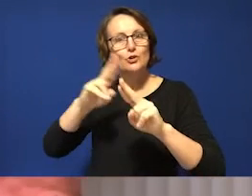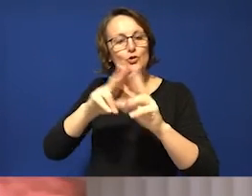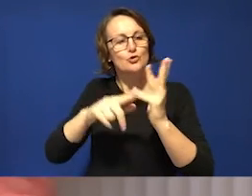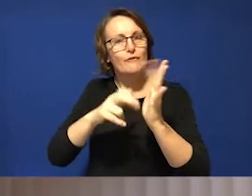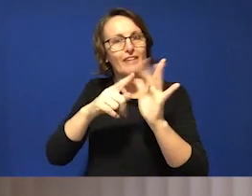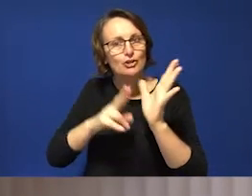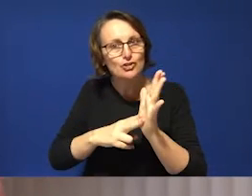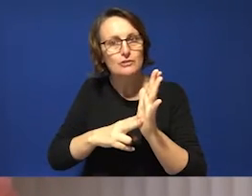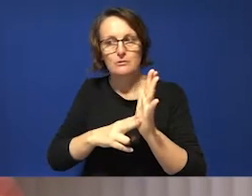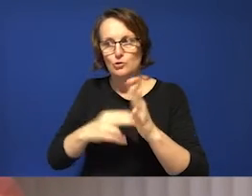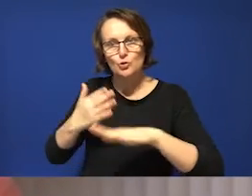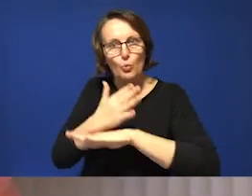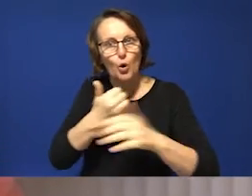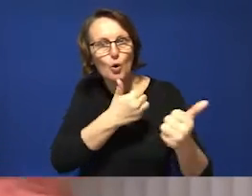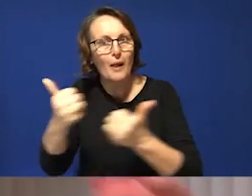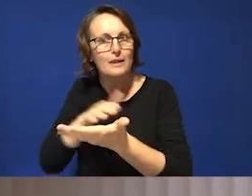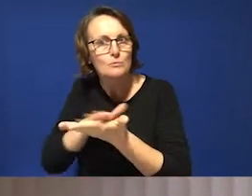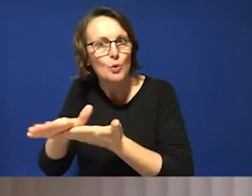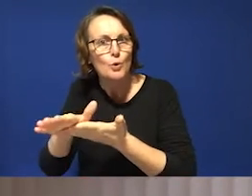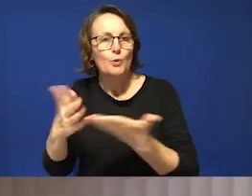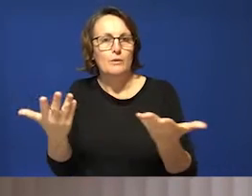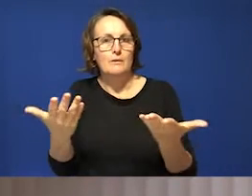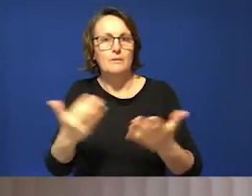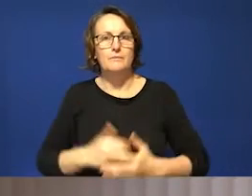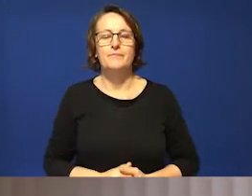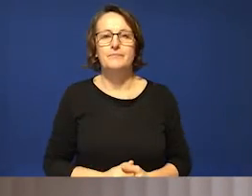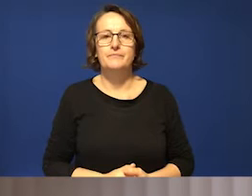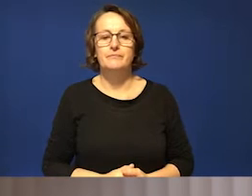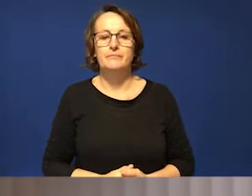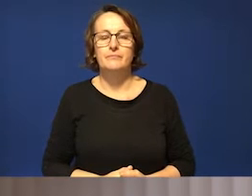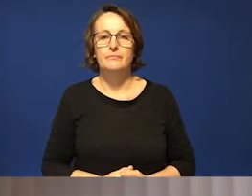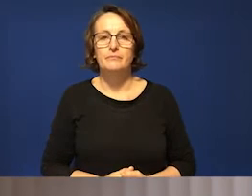You had to get, essentially a member to walk,